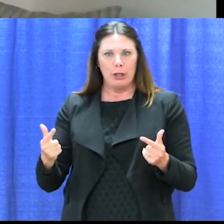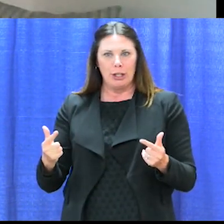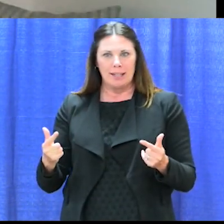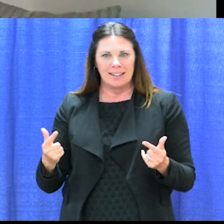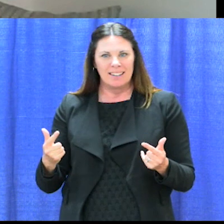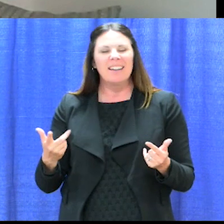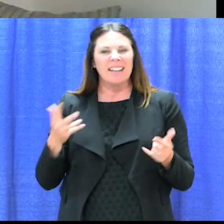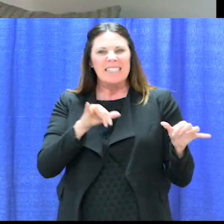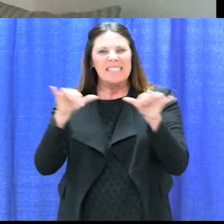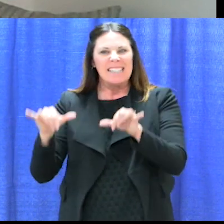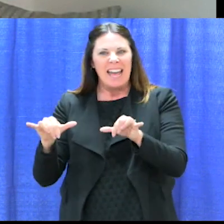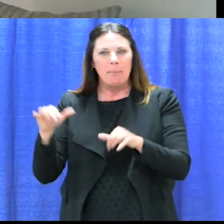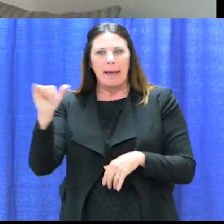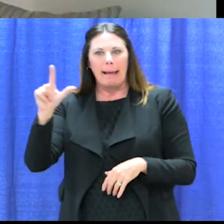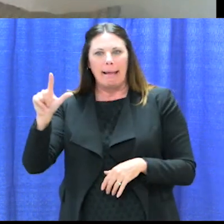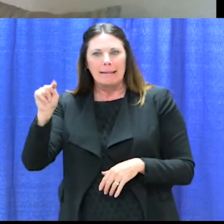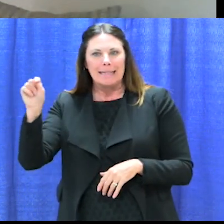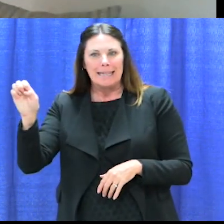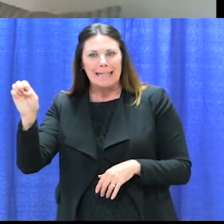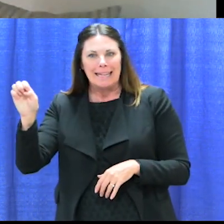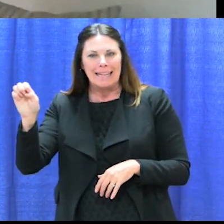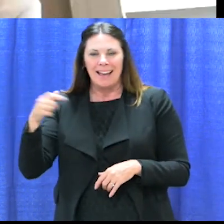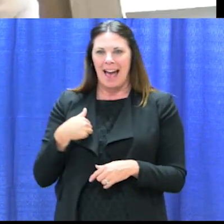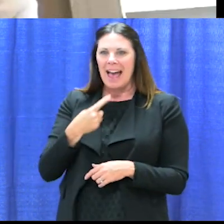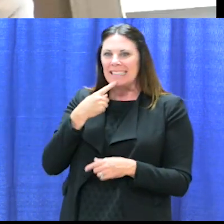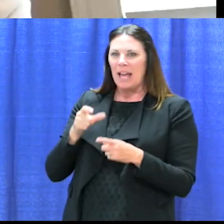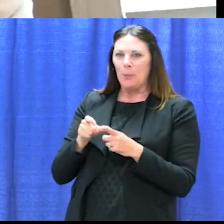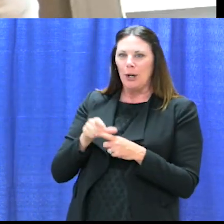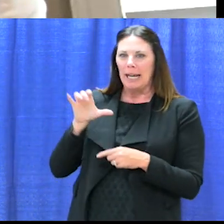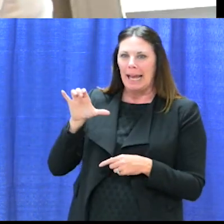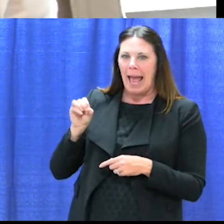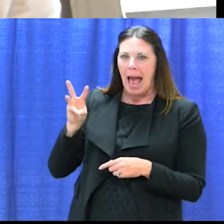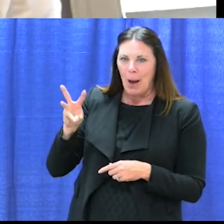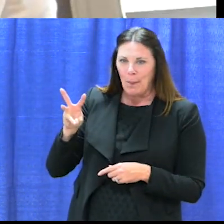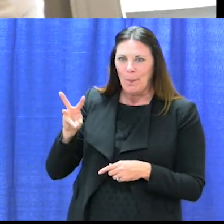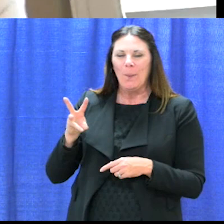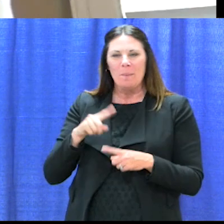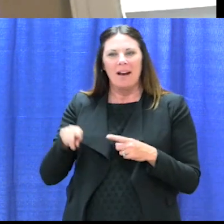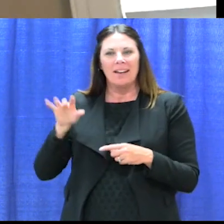[Leyva speaking] Gotcha thank you very much.